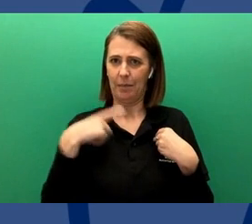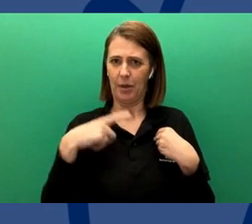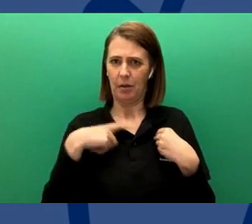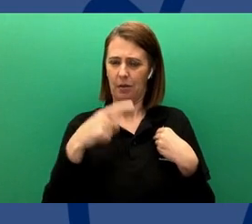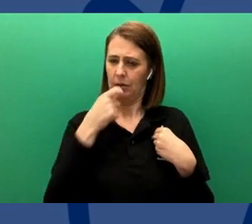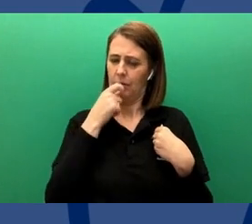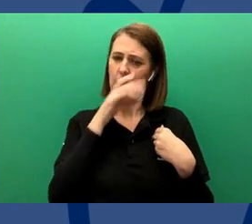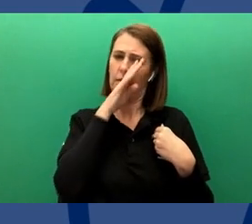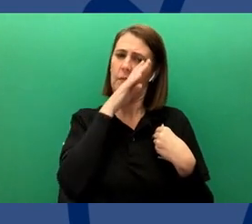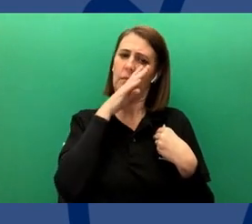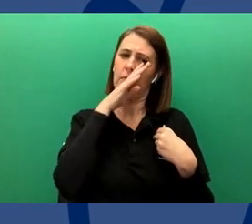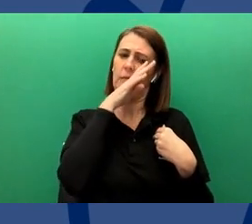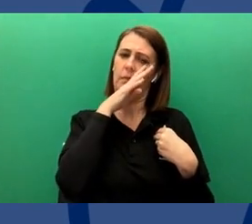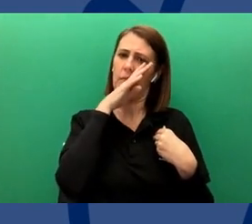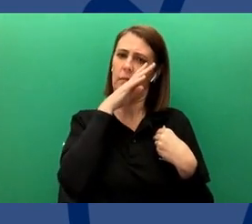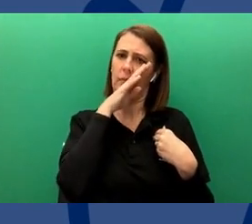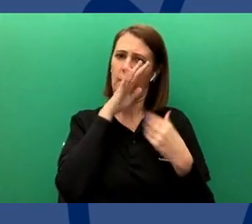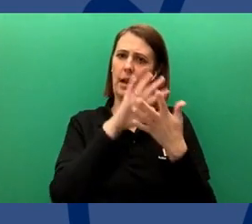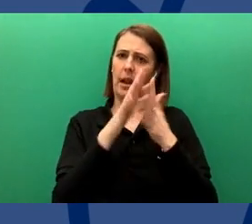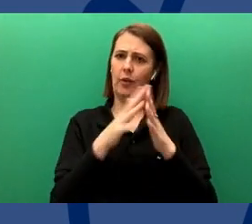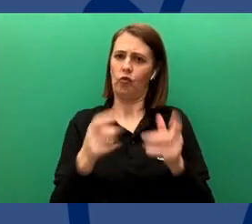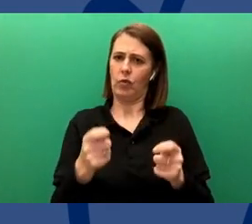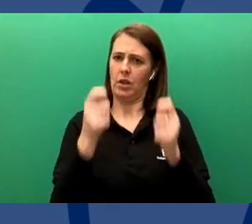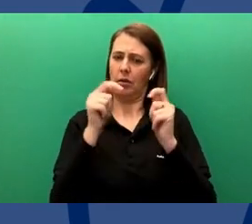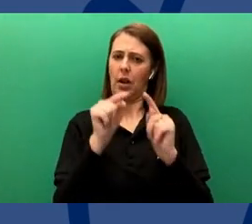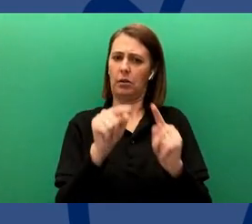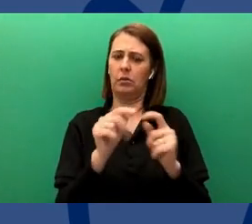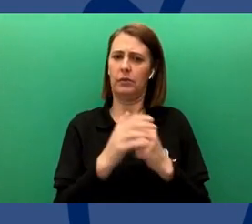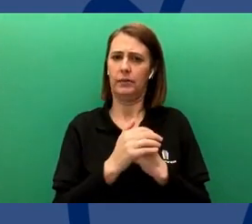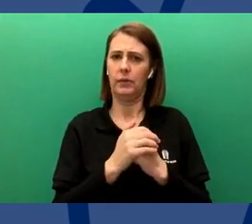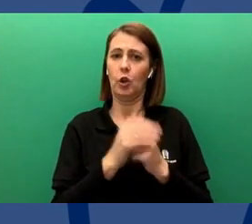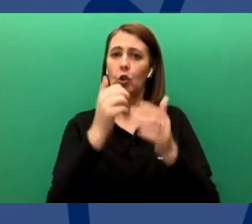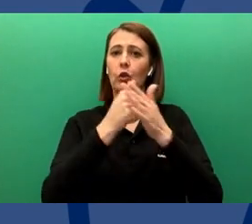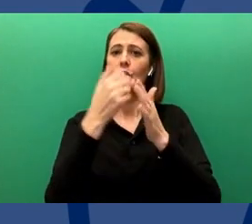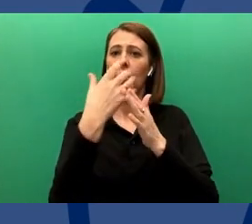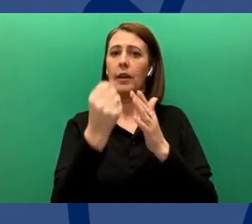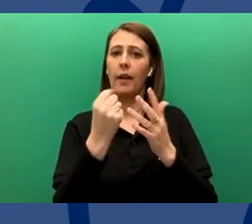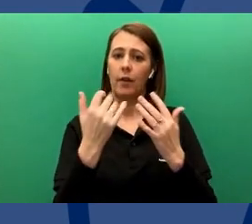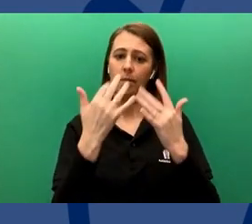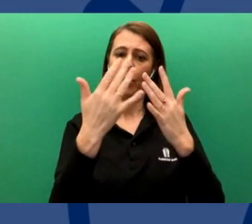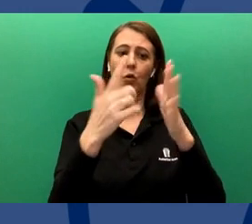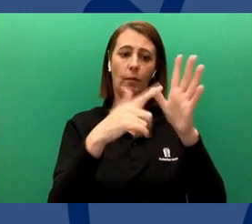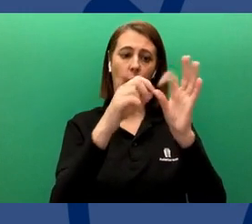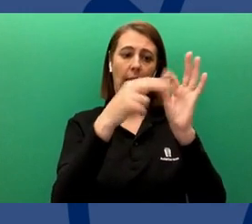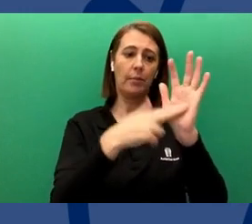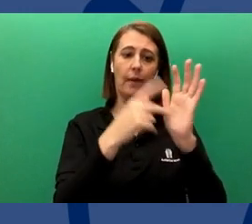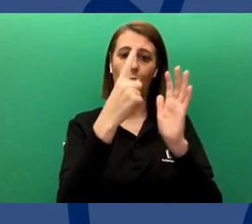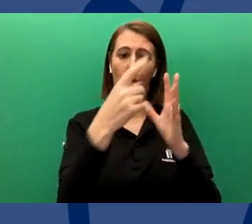So normally you have ‑ you normally have multiple ABNs for one business. Correct. Not the other way around.